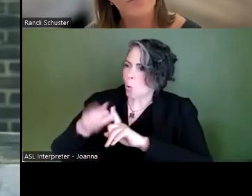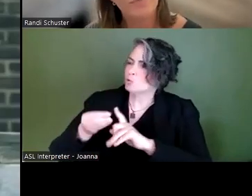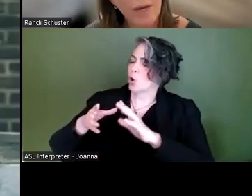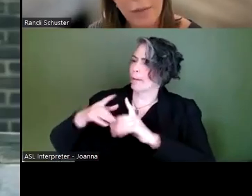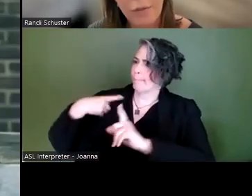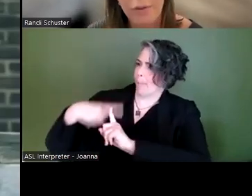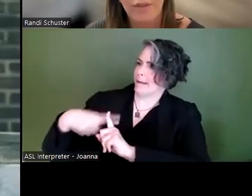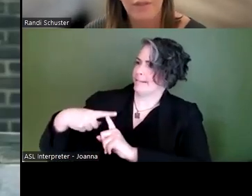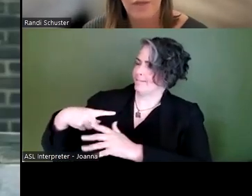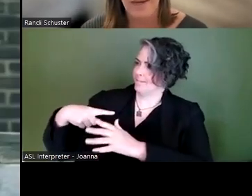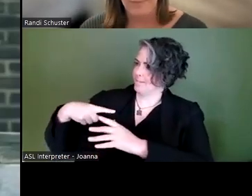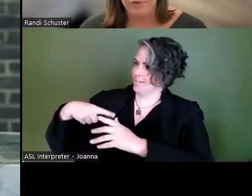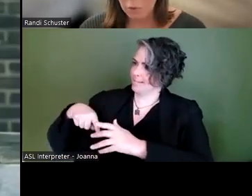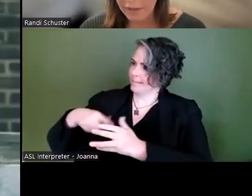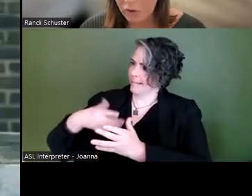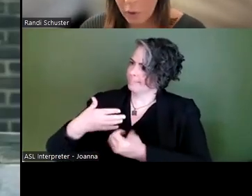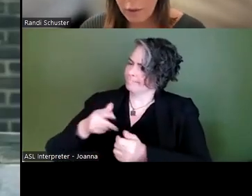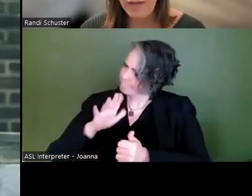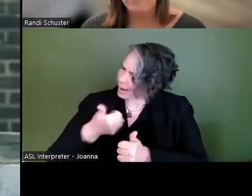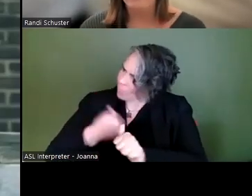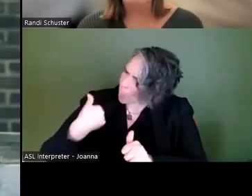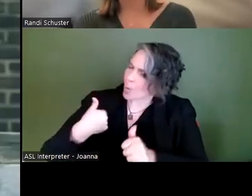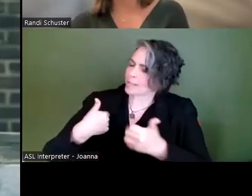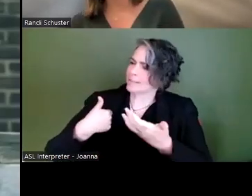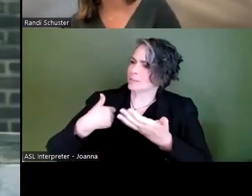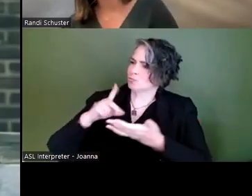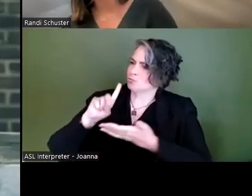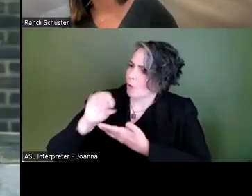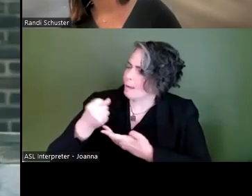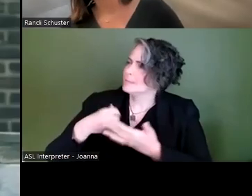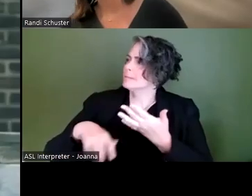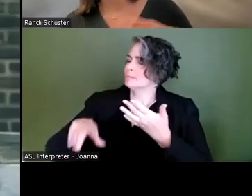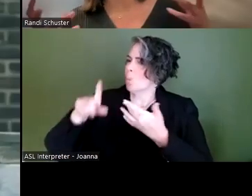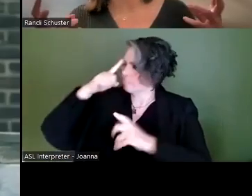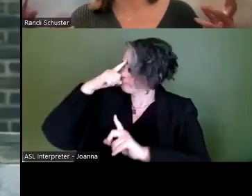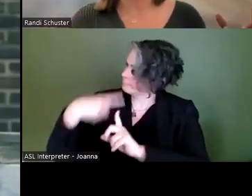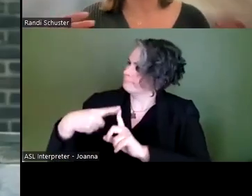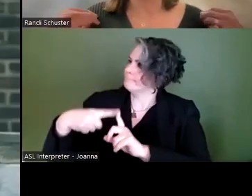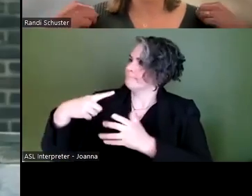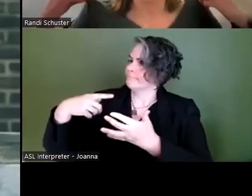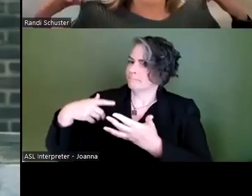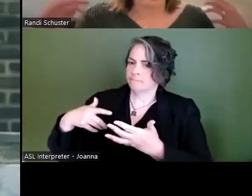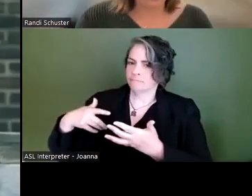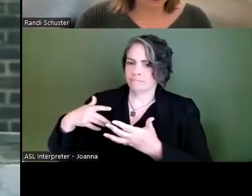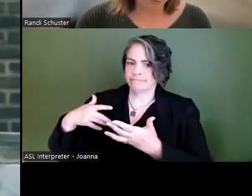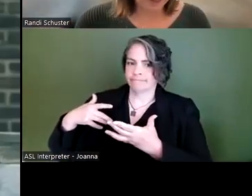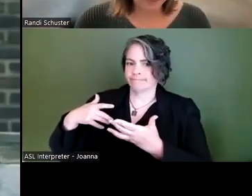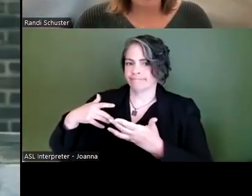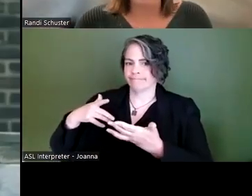much of my youth school-based work has found the 'contagion effect" of preventative-based